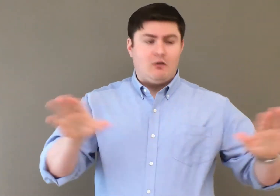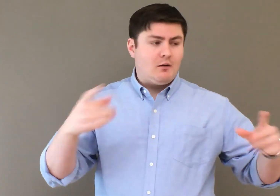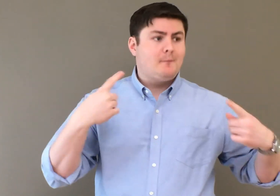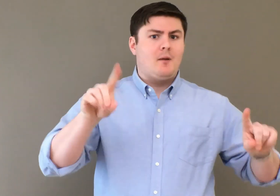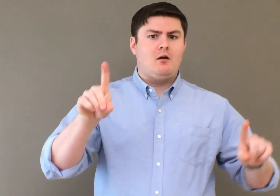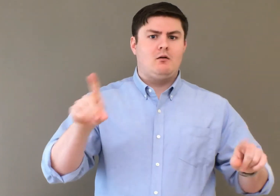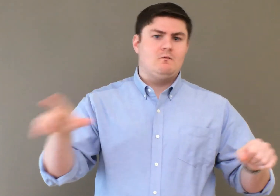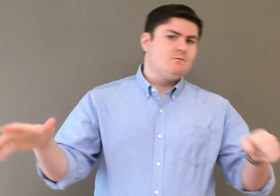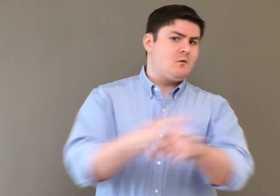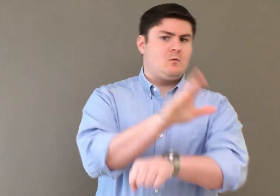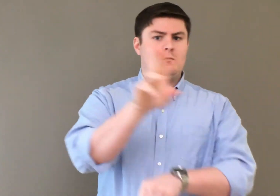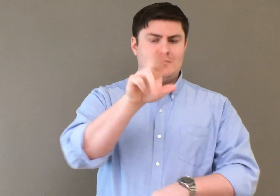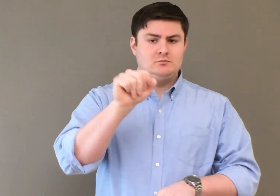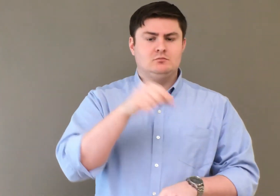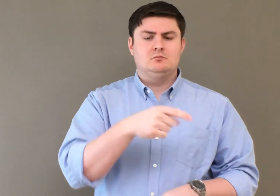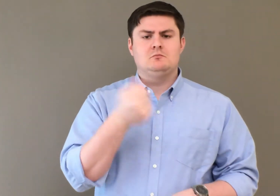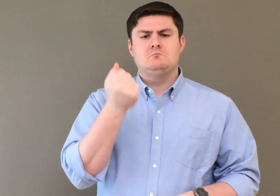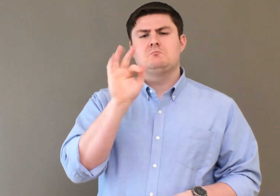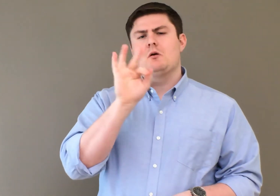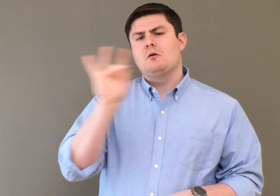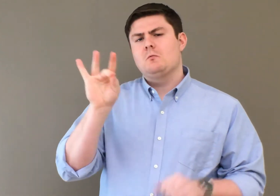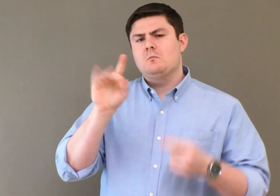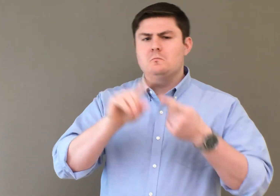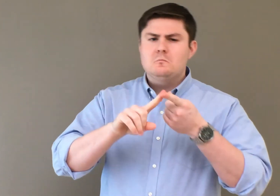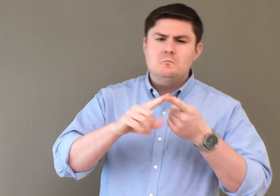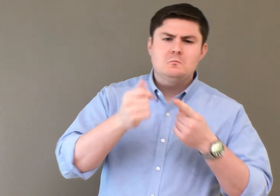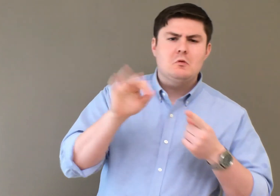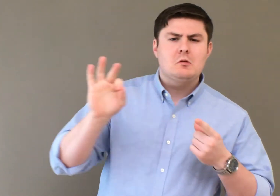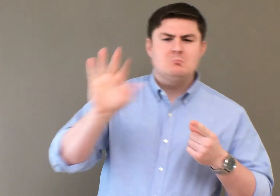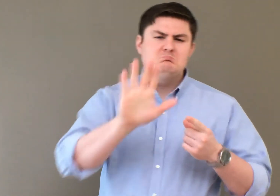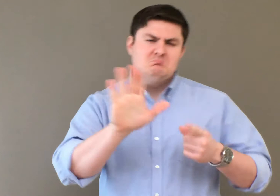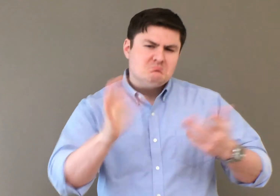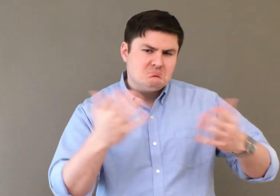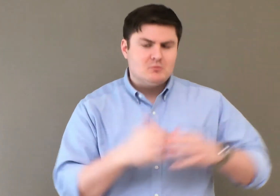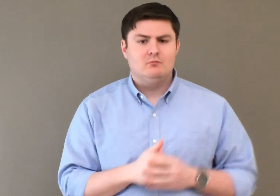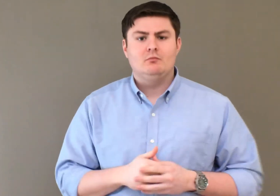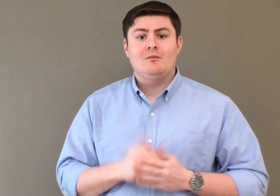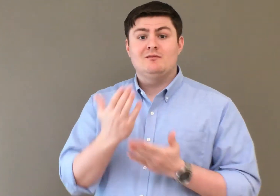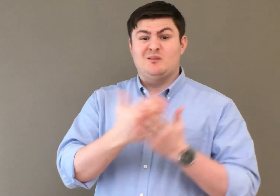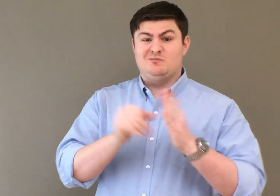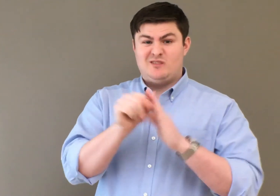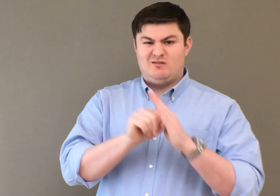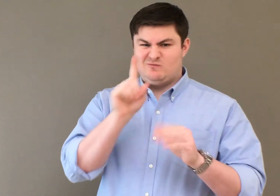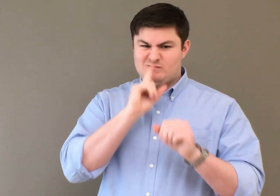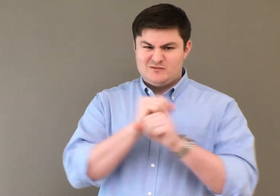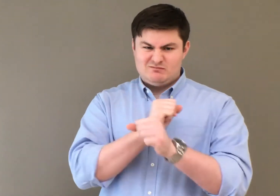but the entire US was covered around 1998 to 99. Some states have passed their own laws